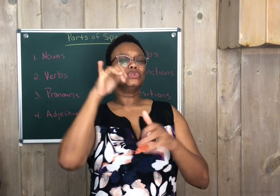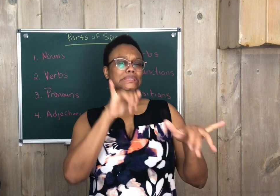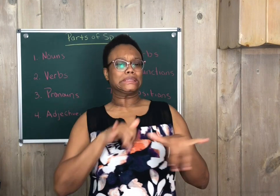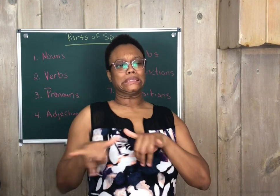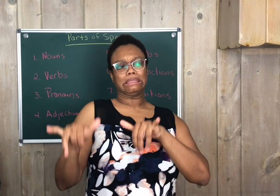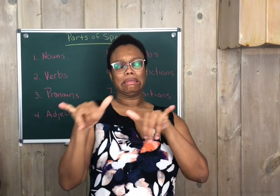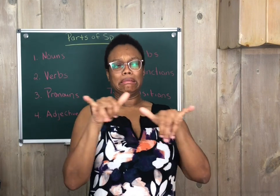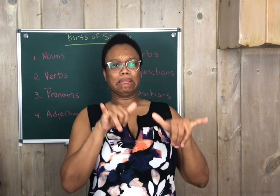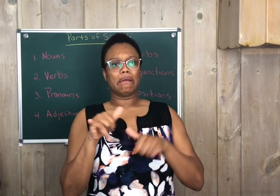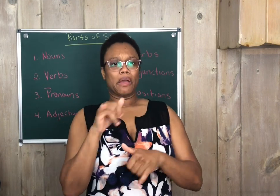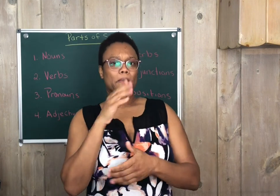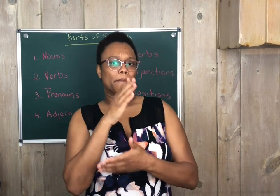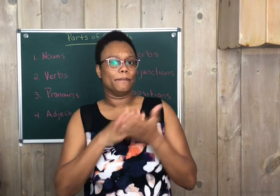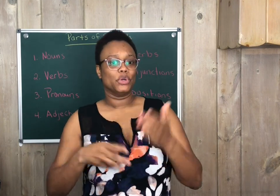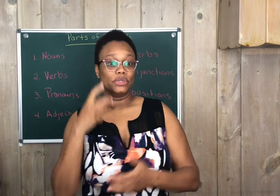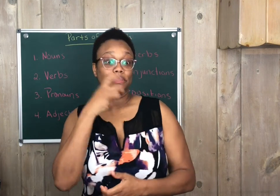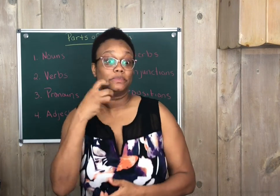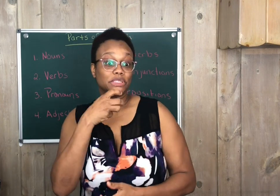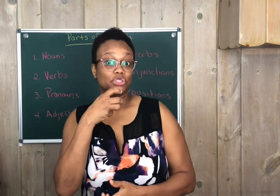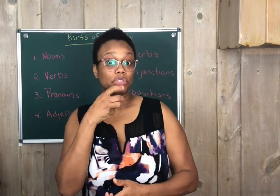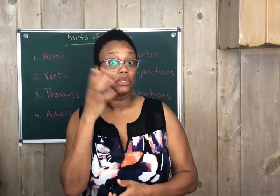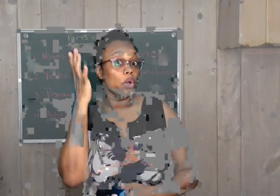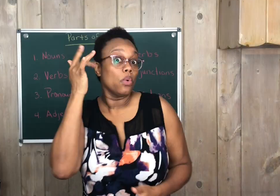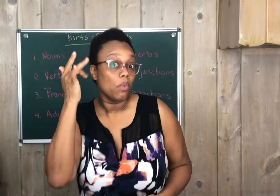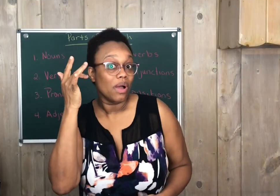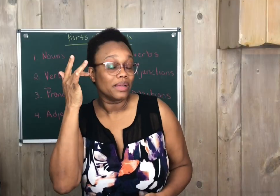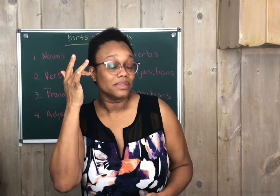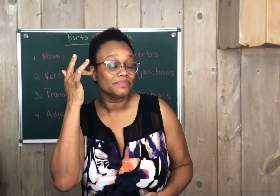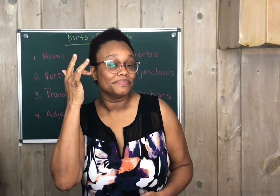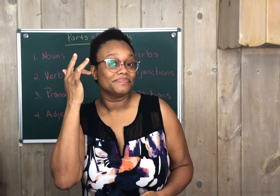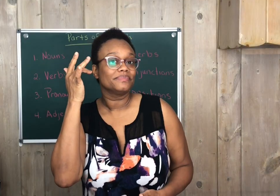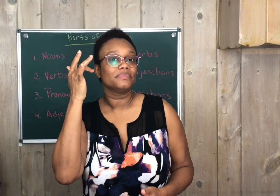Are the most common part of speech why is that?